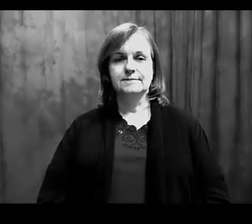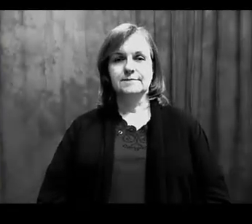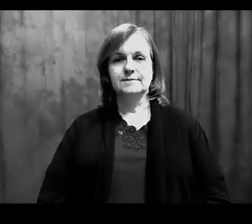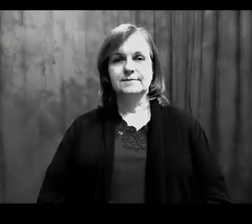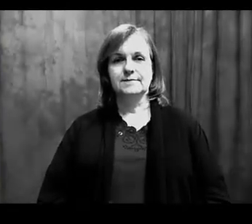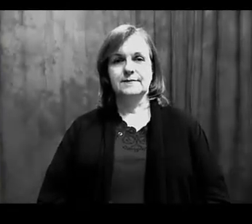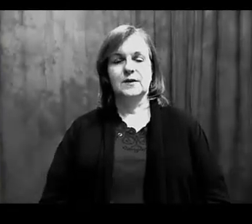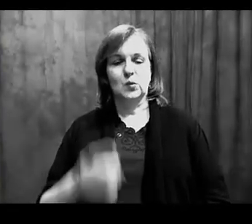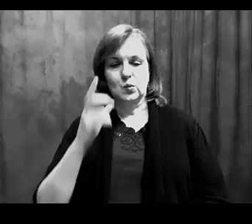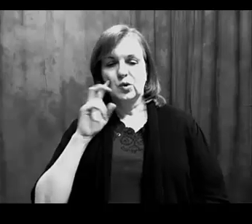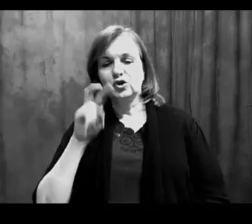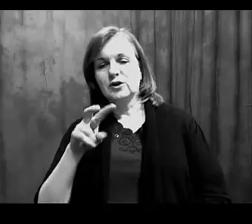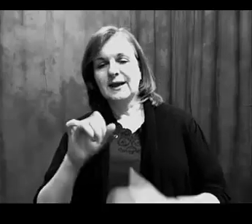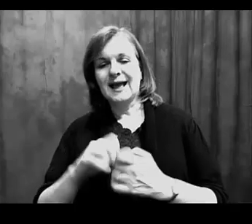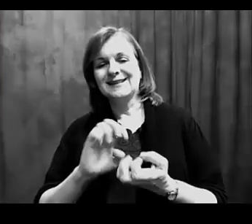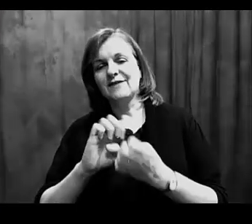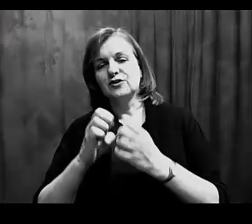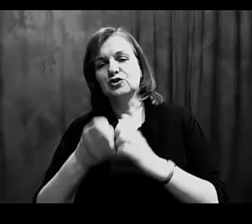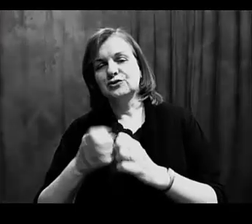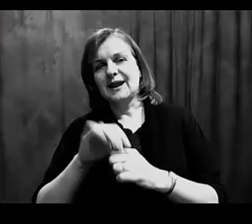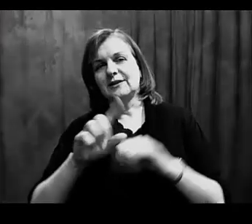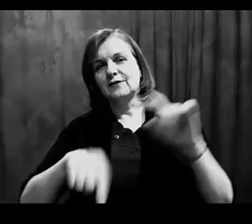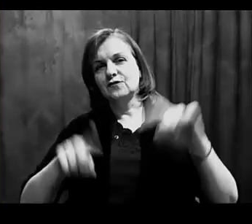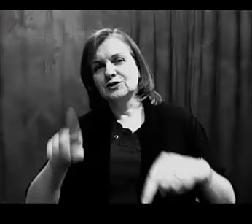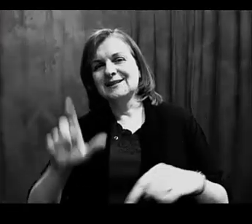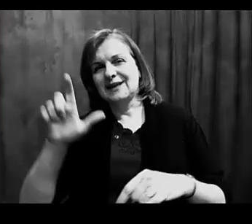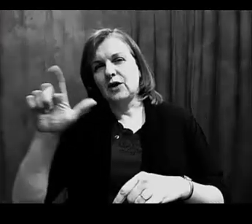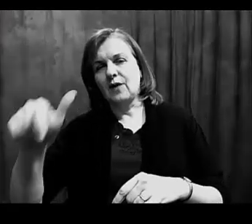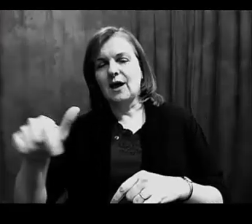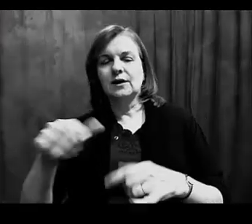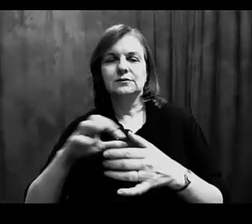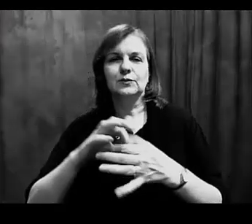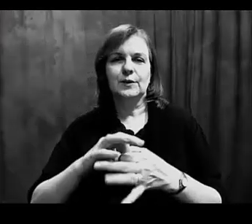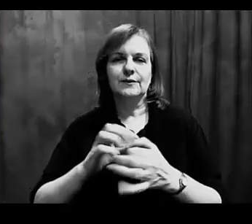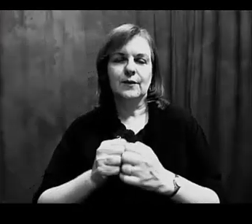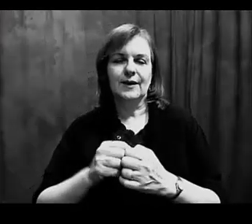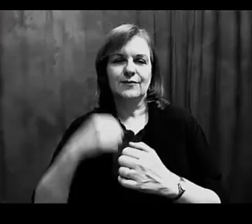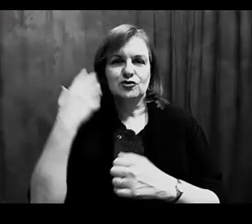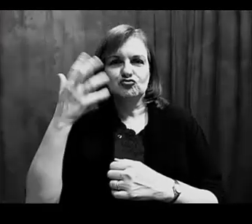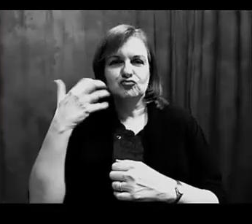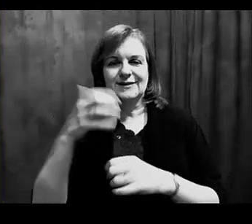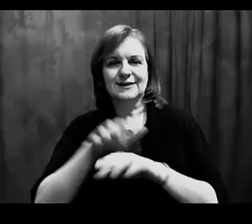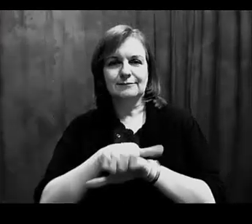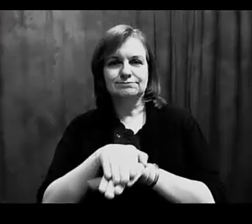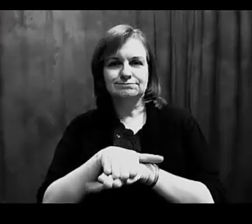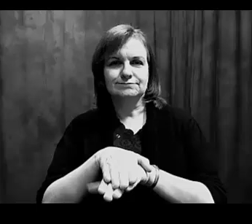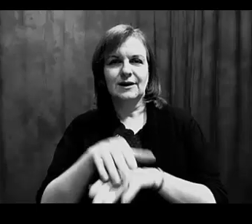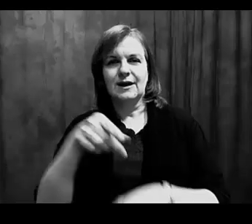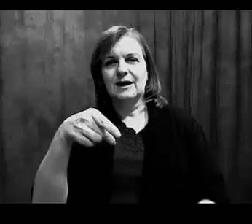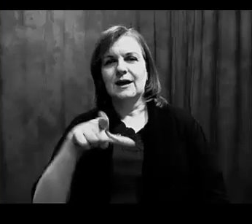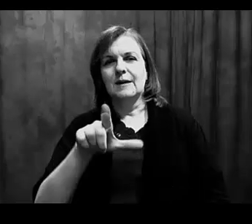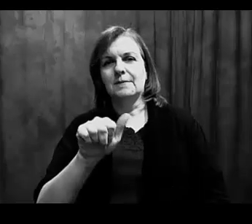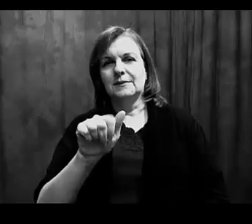we will look more at vertebrate evolution and diversity later on including things like crazy platypus!